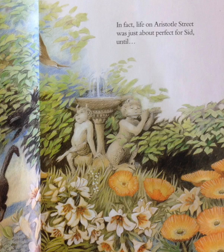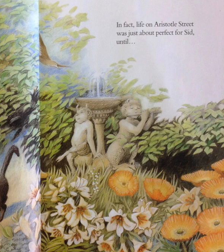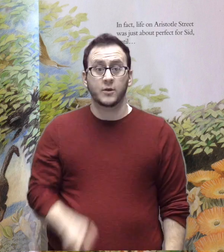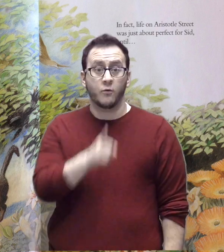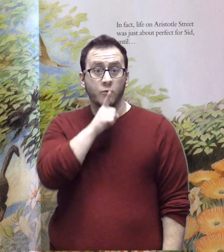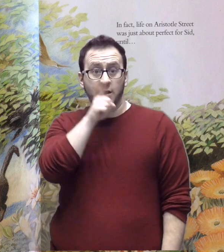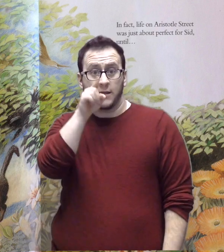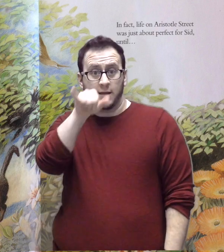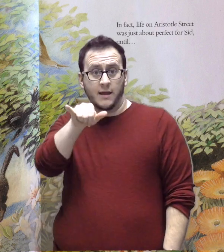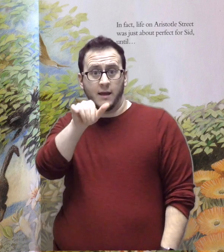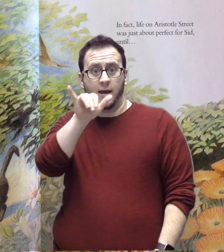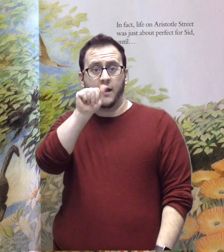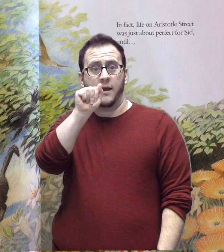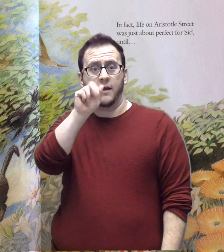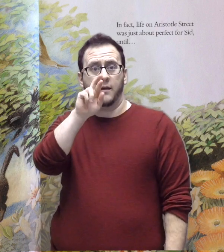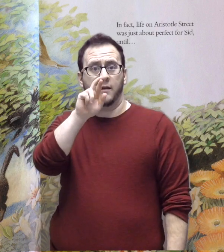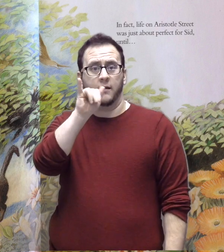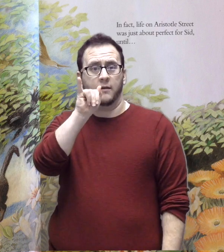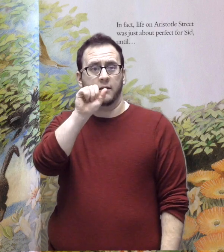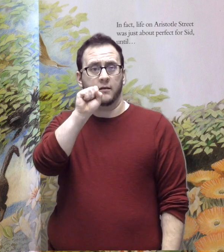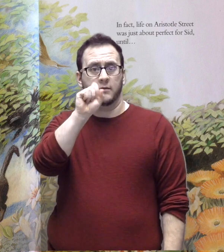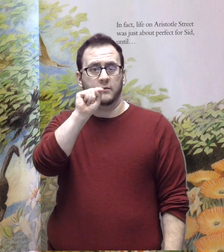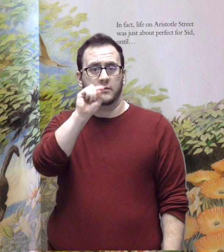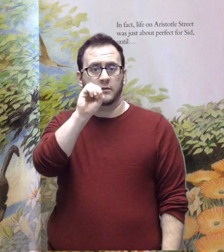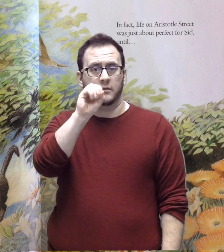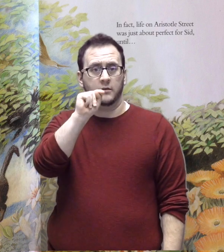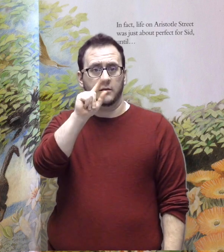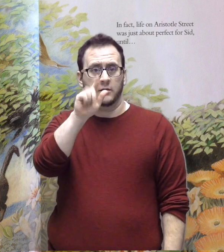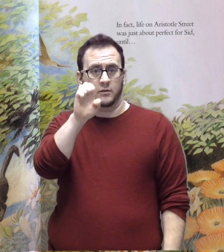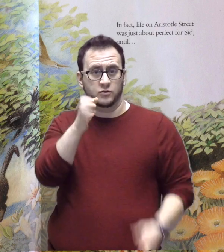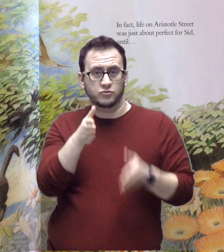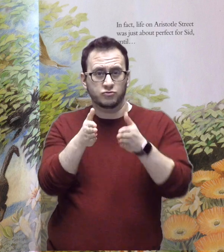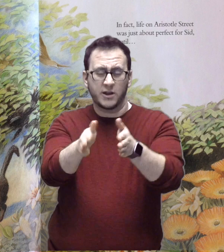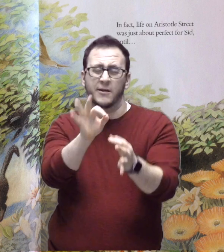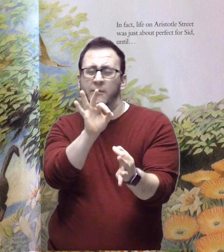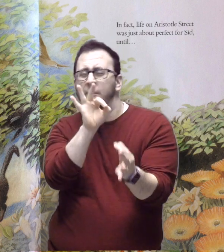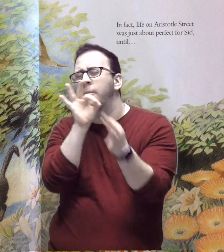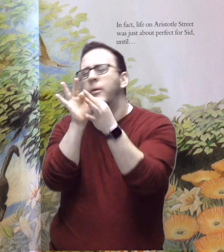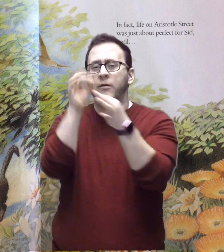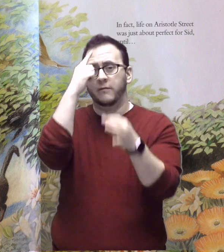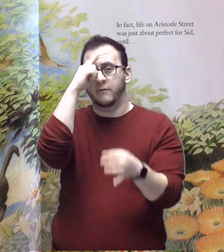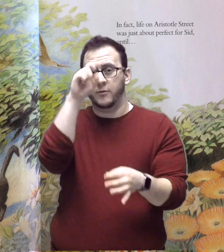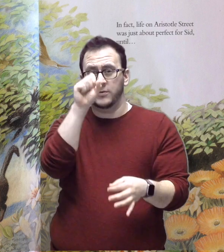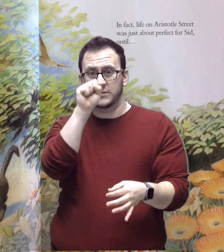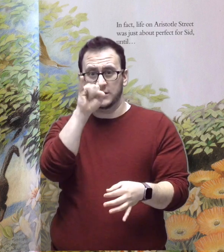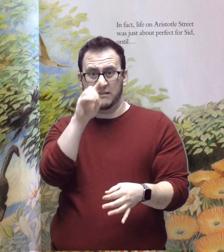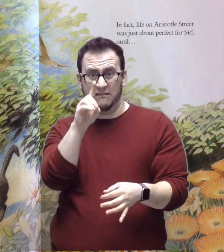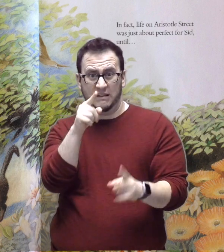In fact, life on Aristotle Street was just about perfect for Sid, until…